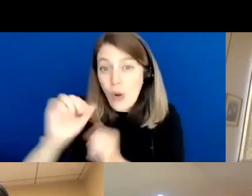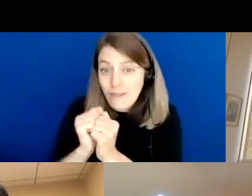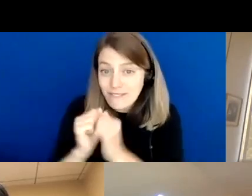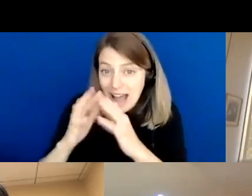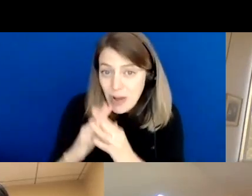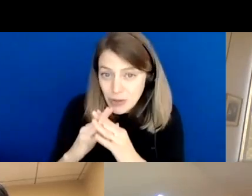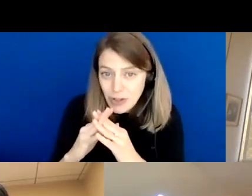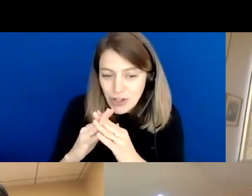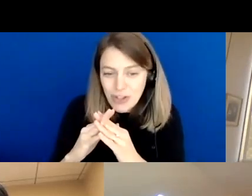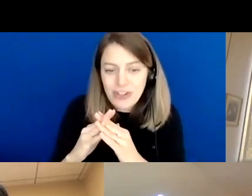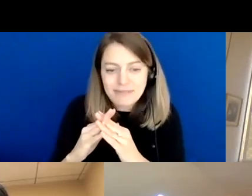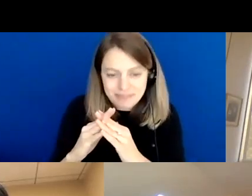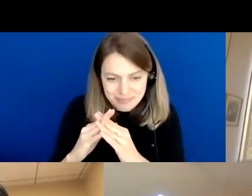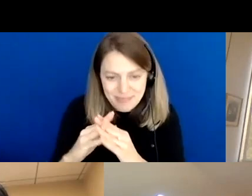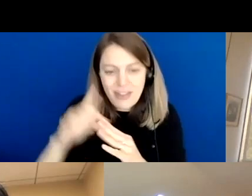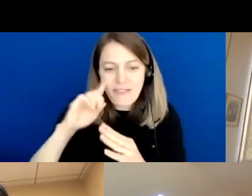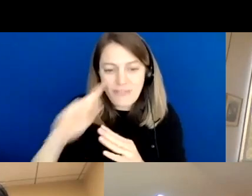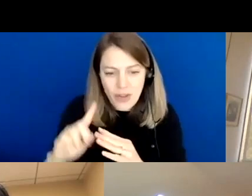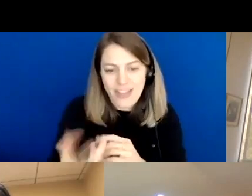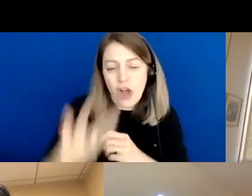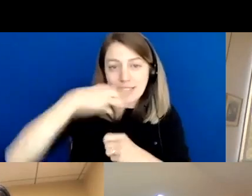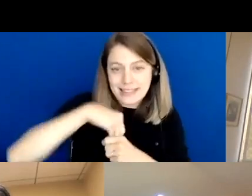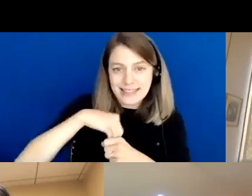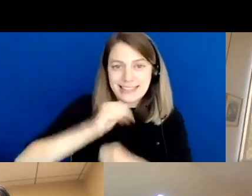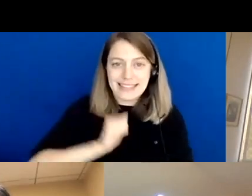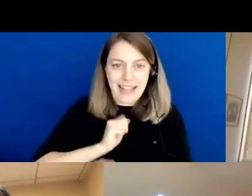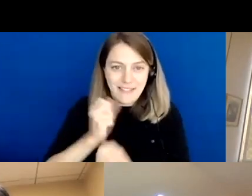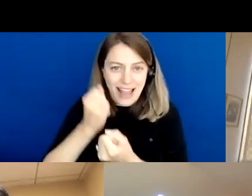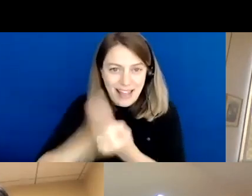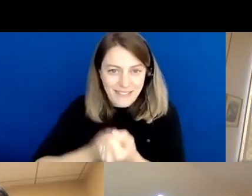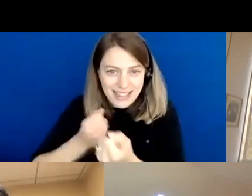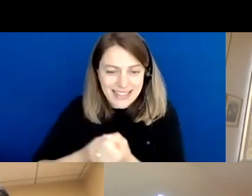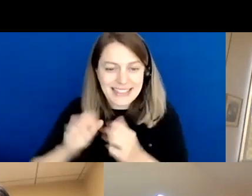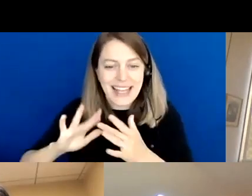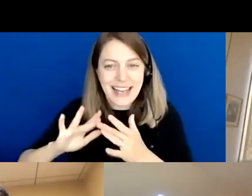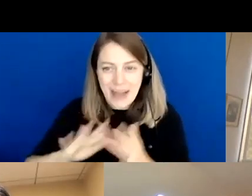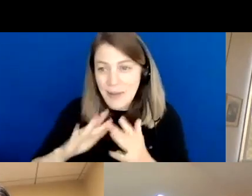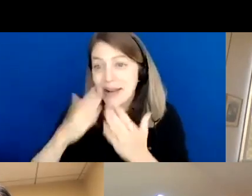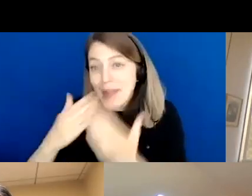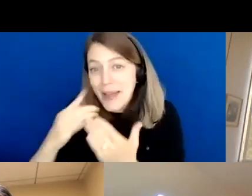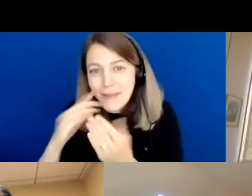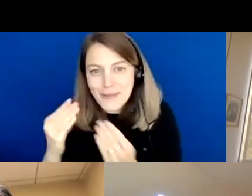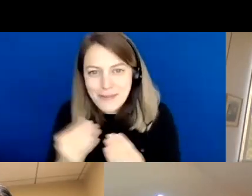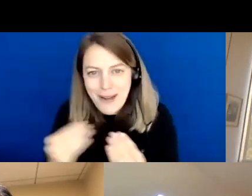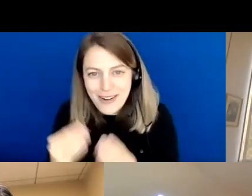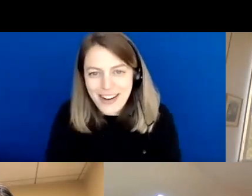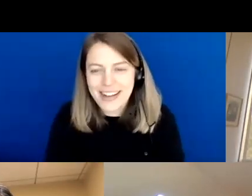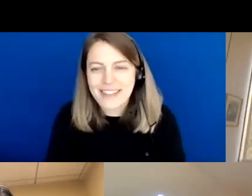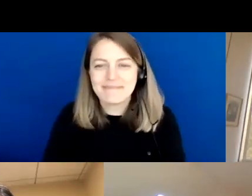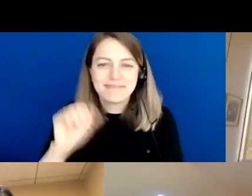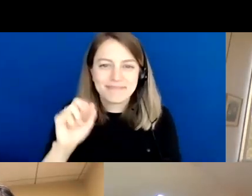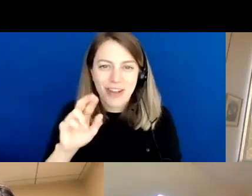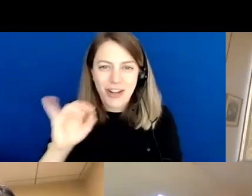Ari, thank you for moderating this discussion. Thank you so much. Let me begin by